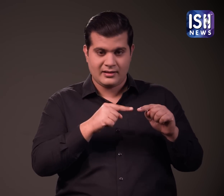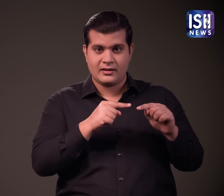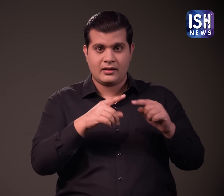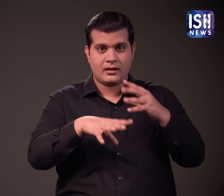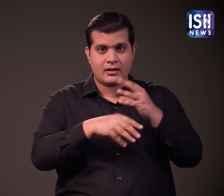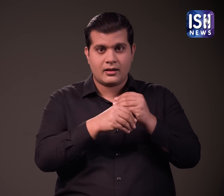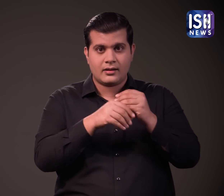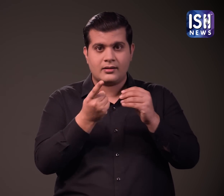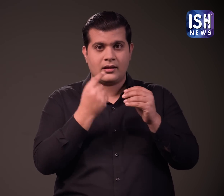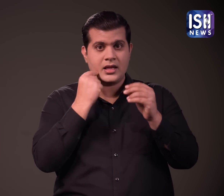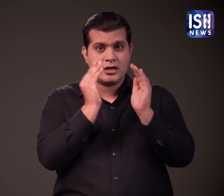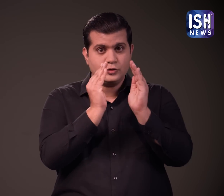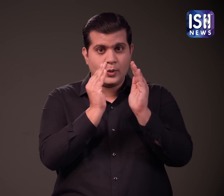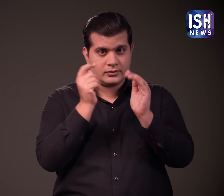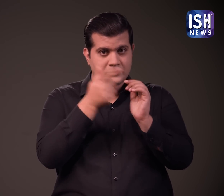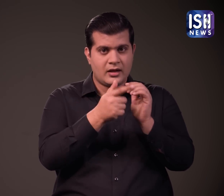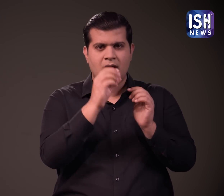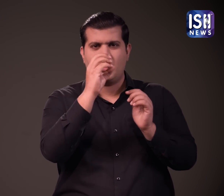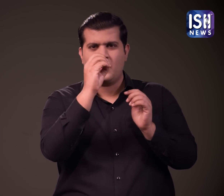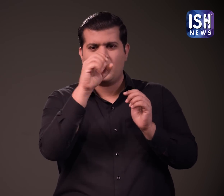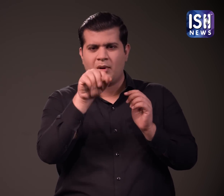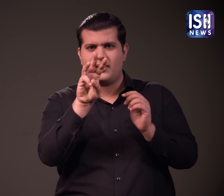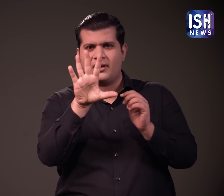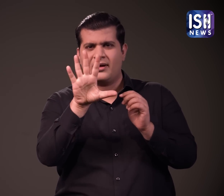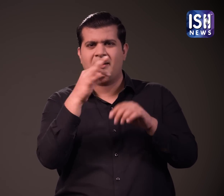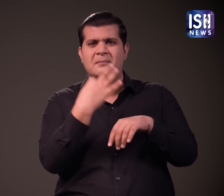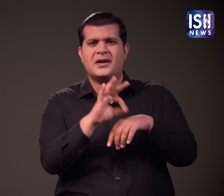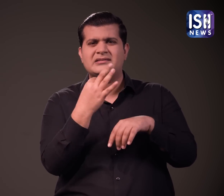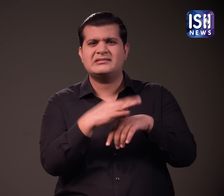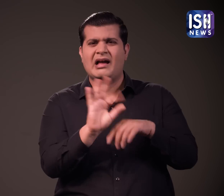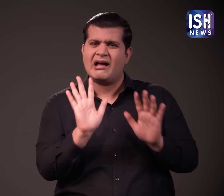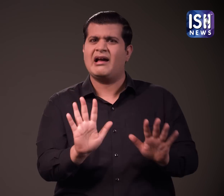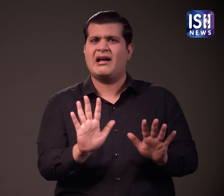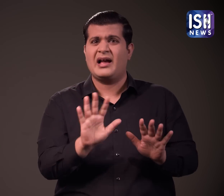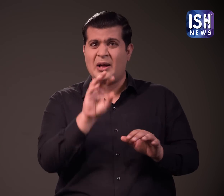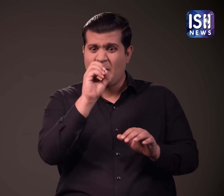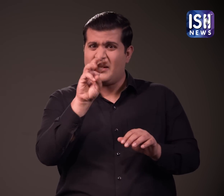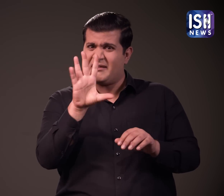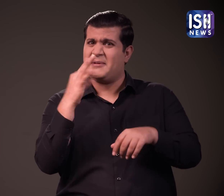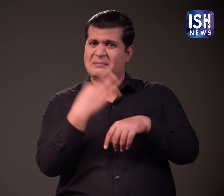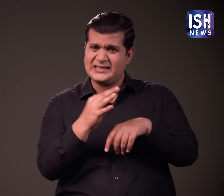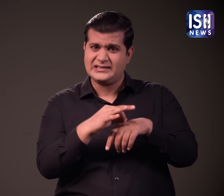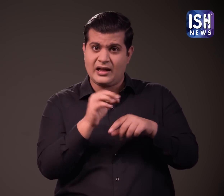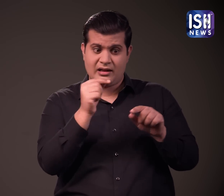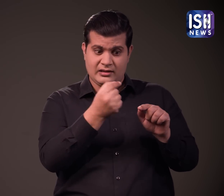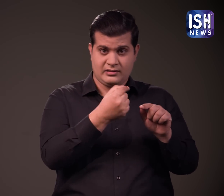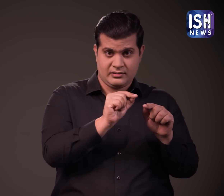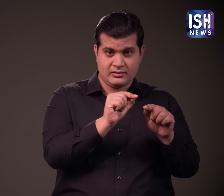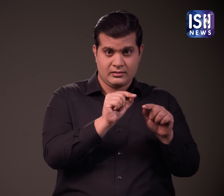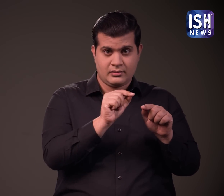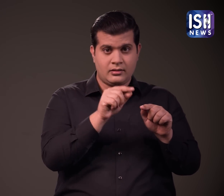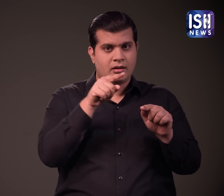there is an option to add insurance by paying Rs 0.35. It is just 35 paise.